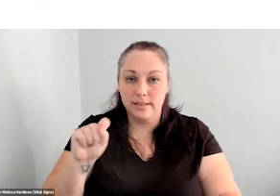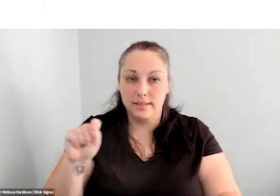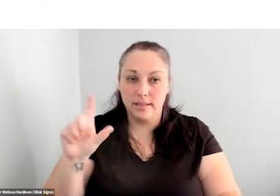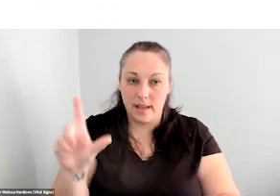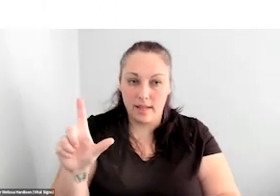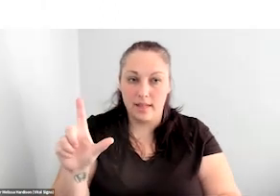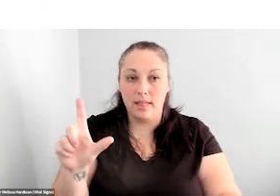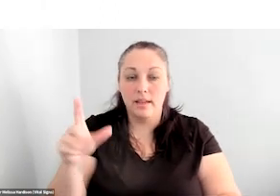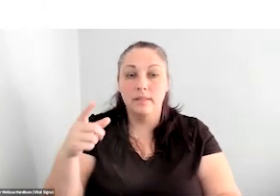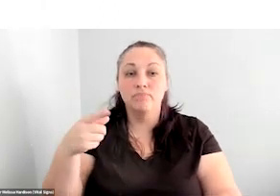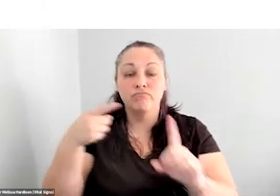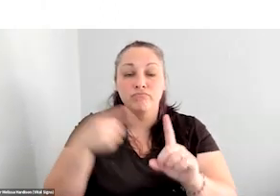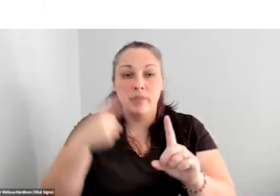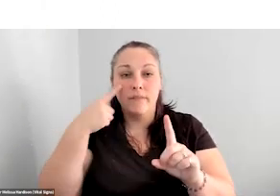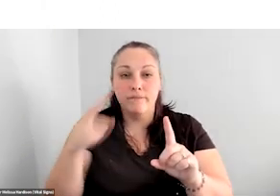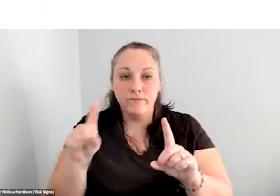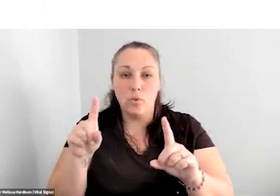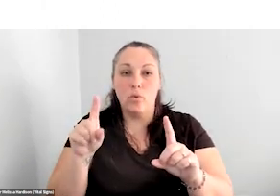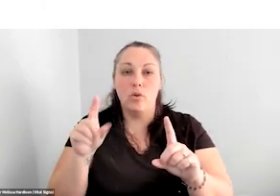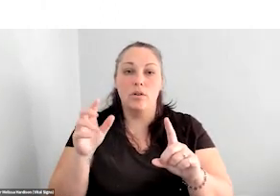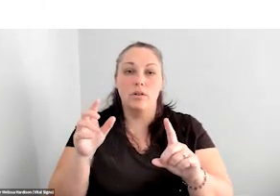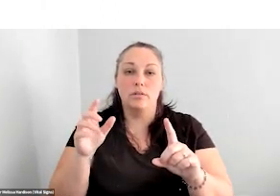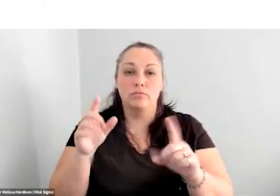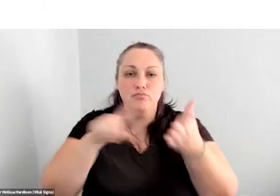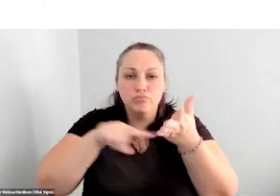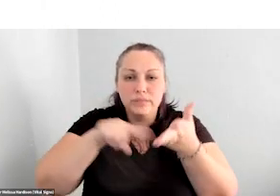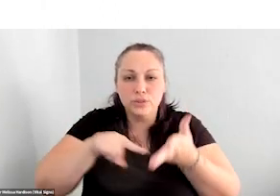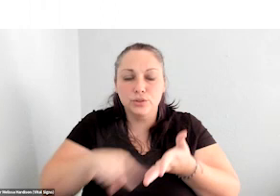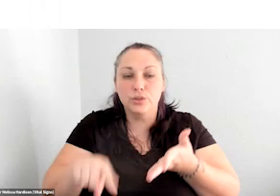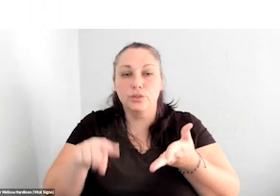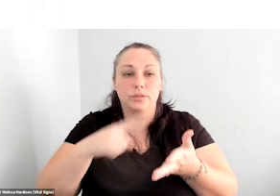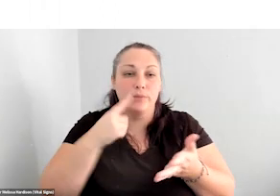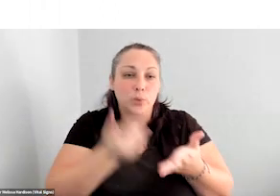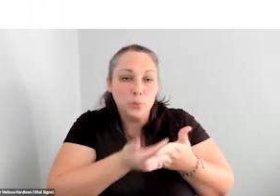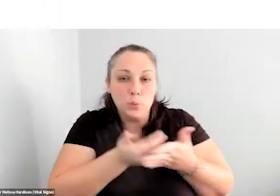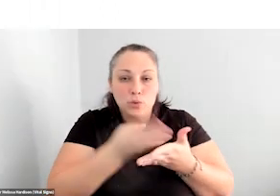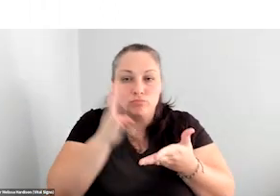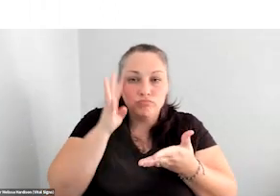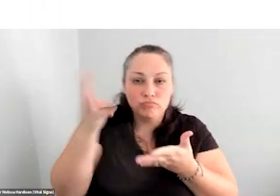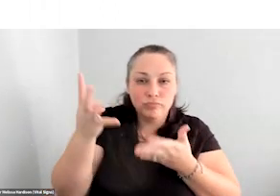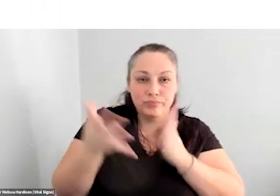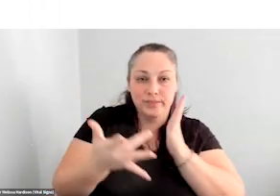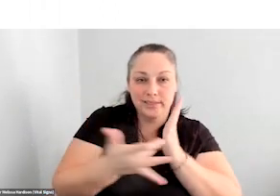The program accepts proposals that focus on learning, teaching, and a combination of both.